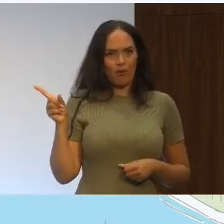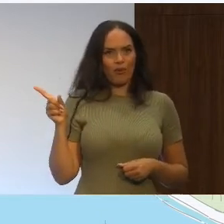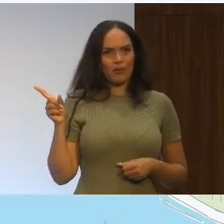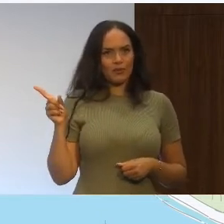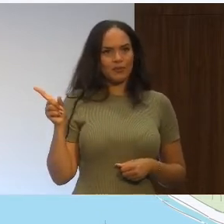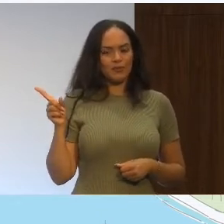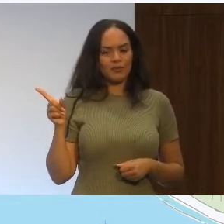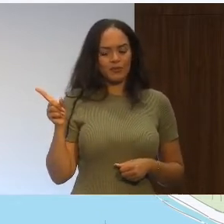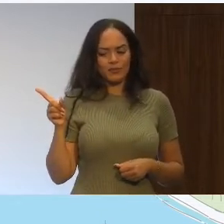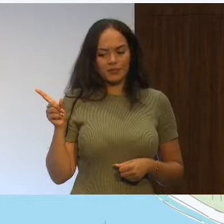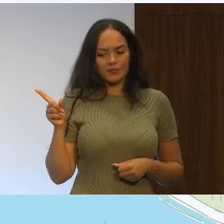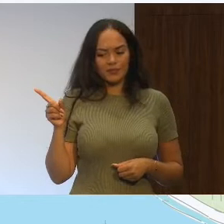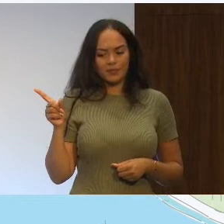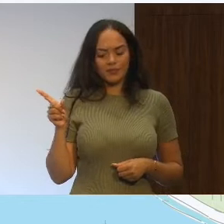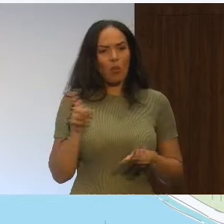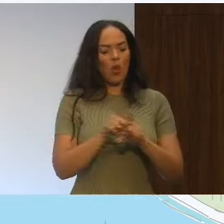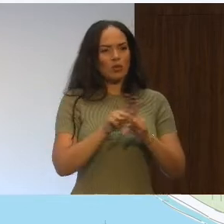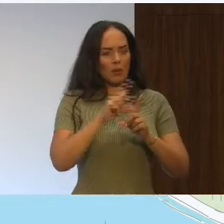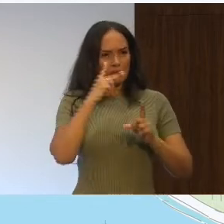as well as the the nasal sprays and the injections